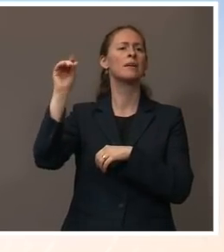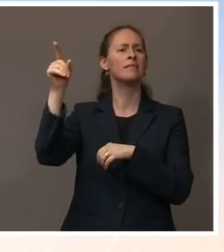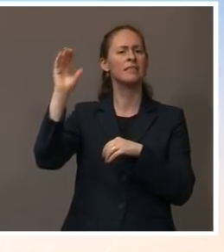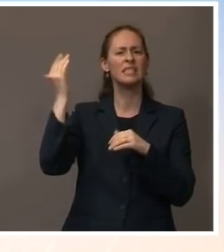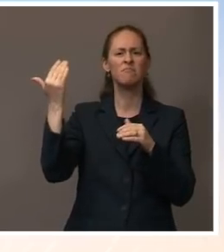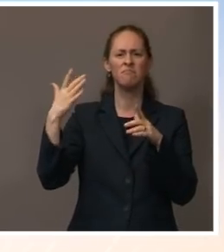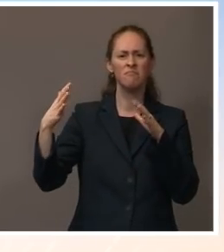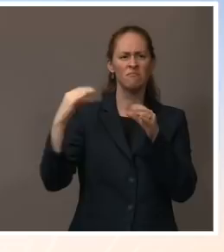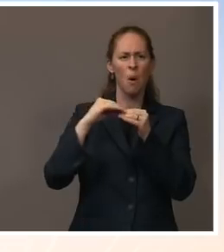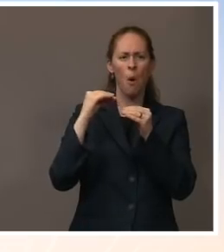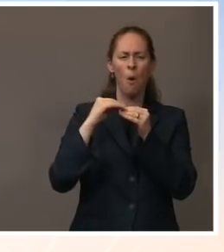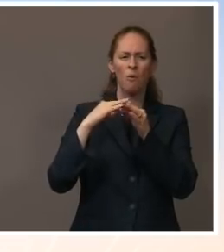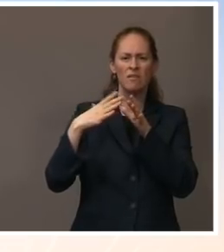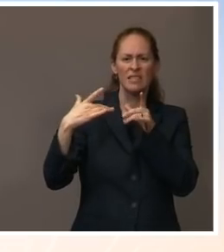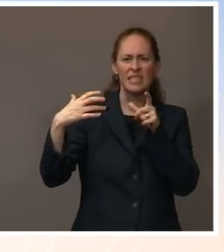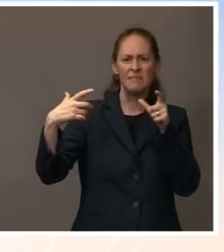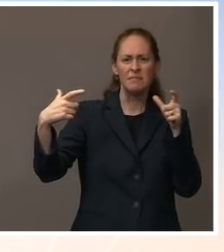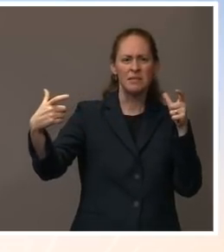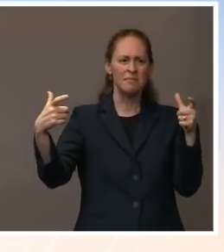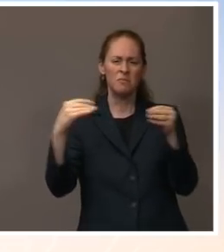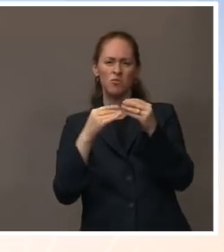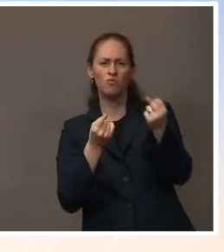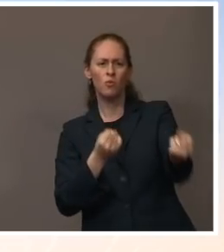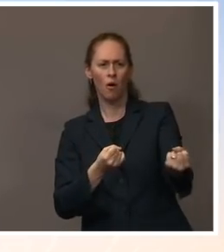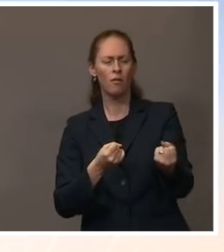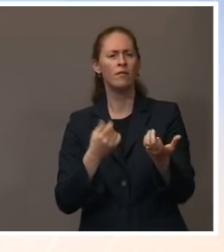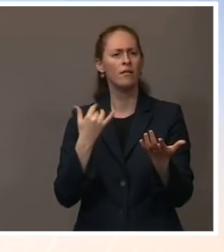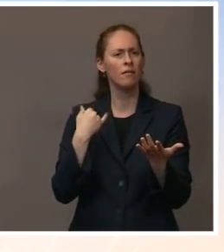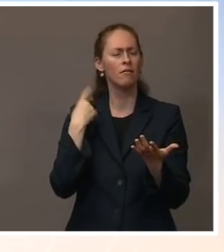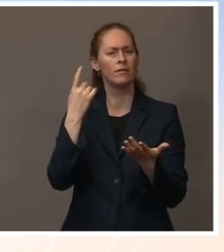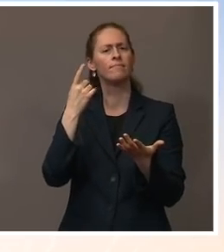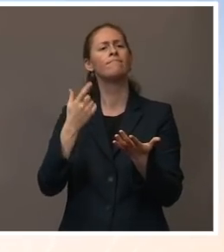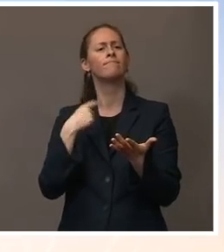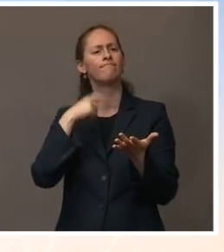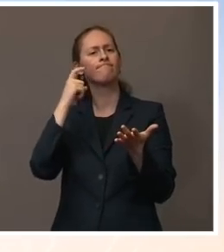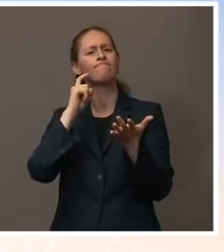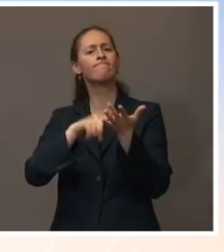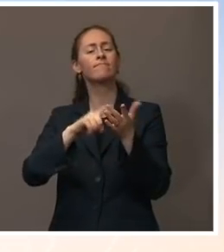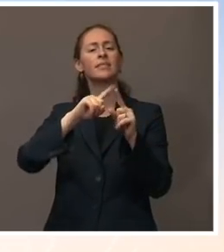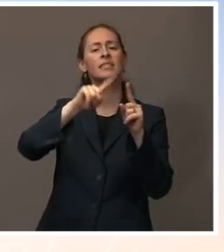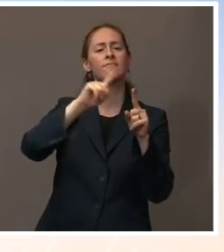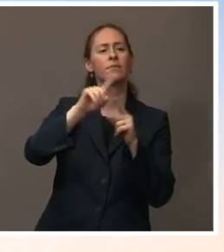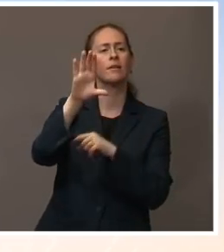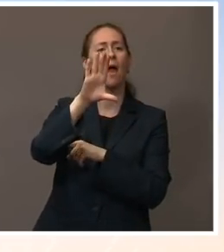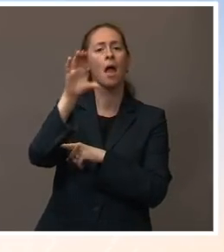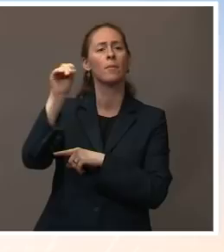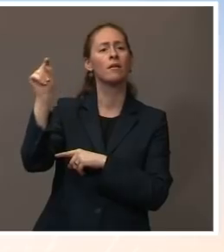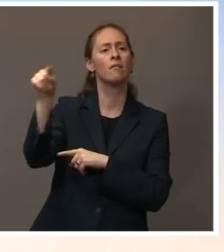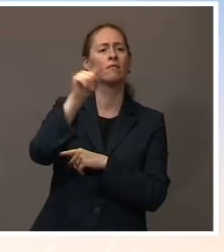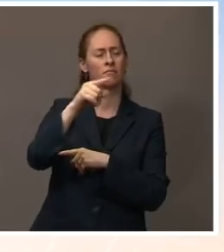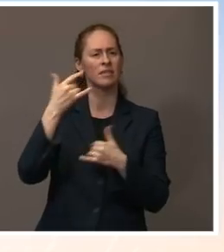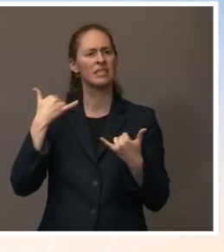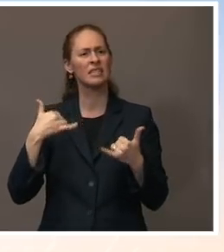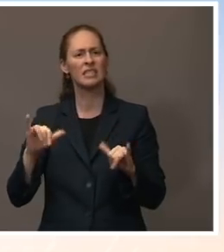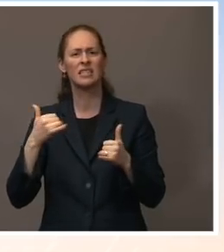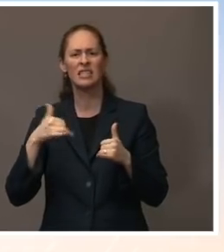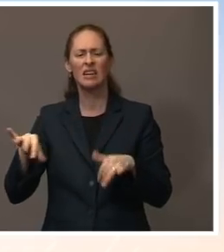We've seen companies, including Amazon, really profit enormously from the pandemic